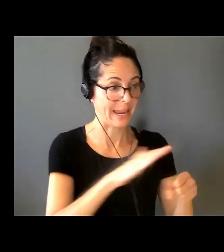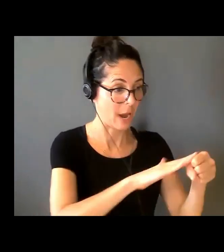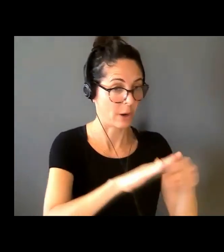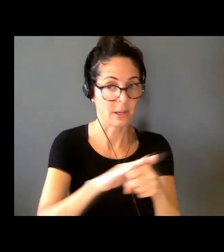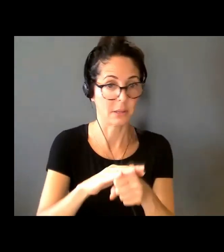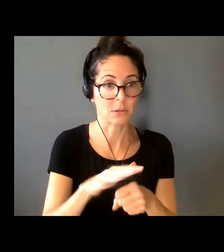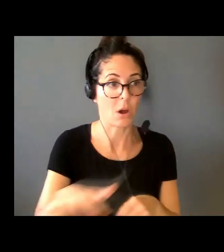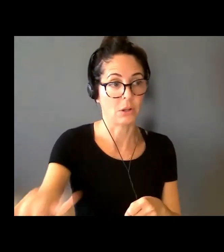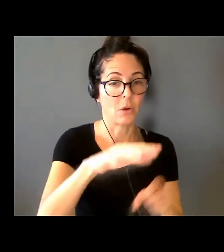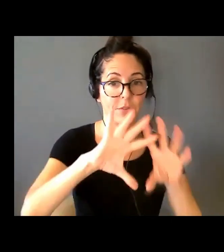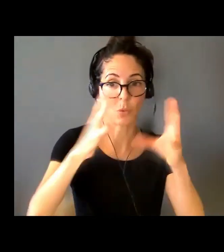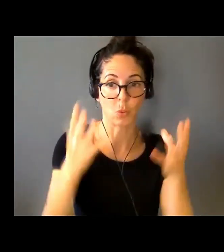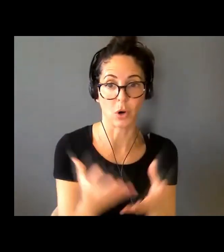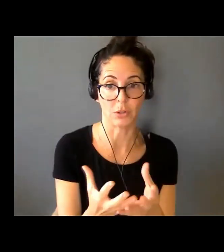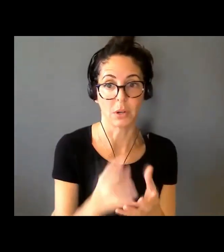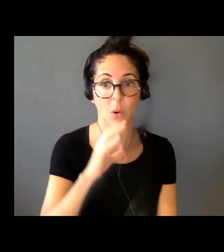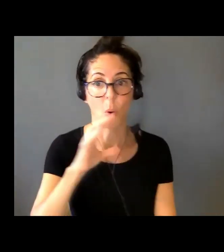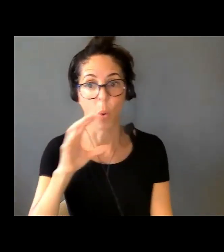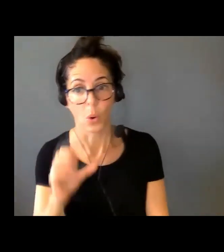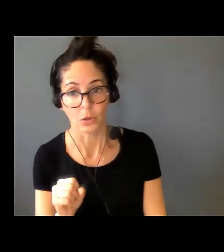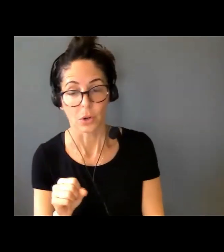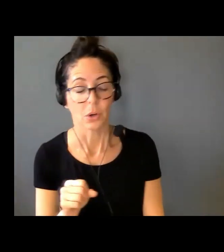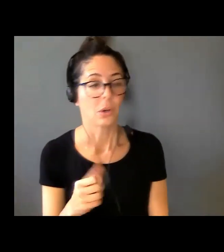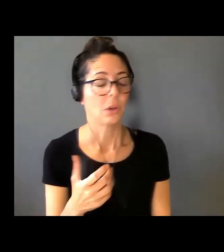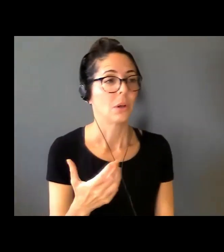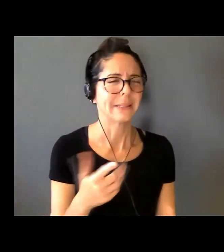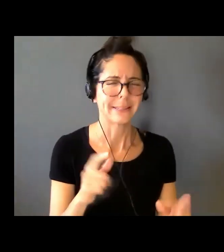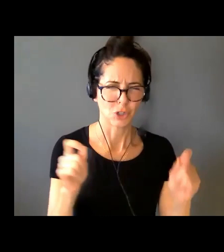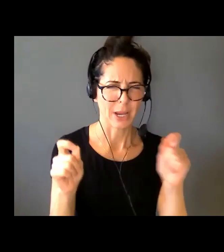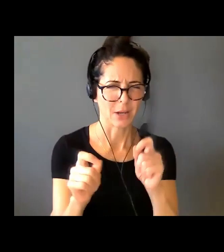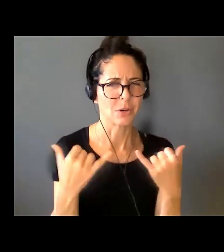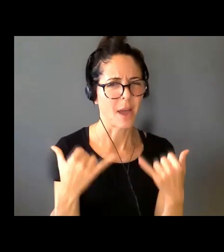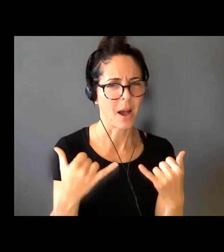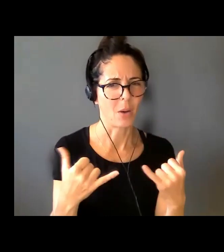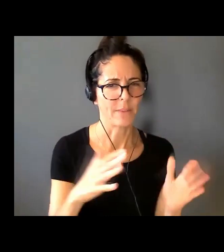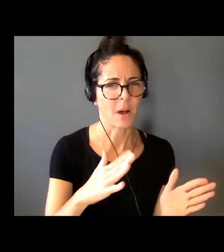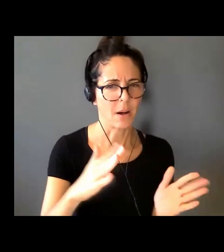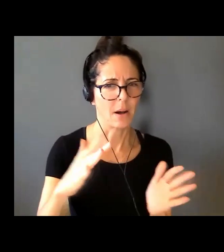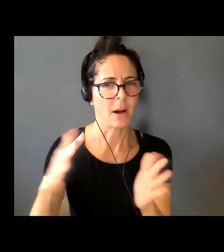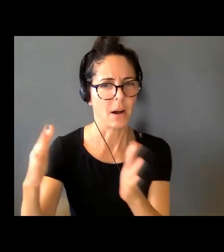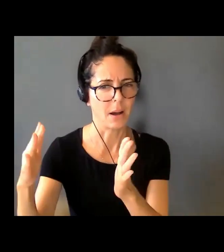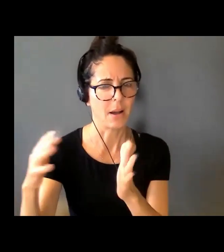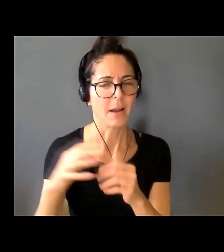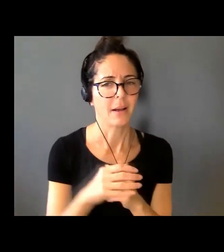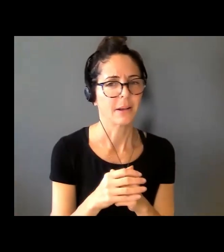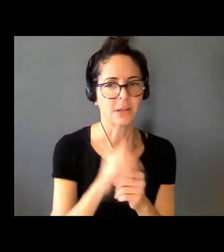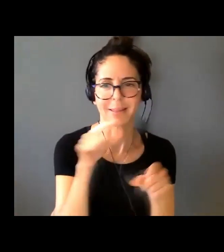world in different countries. But there is a change in terms of context. And for this,